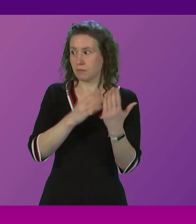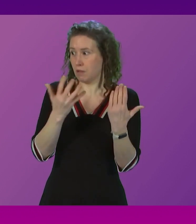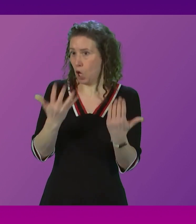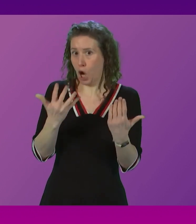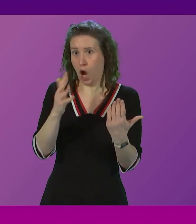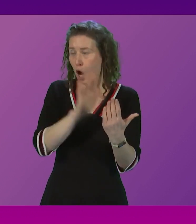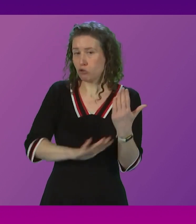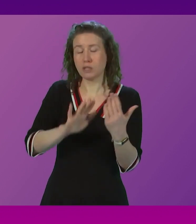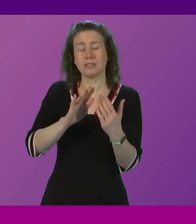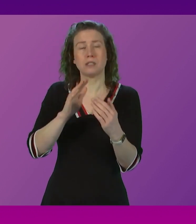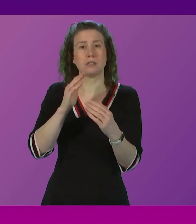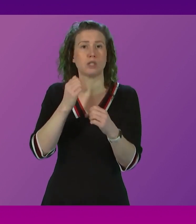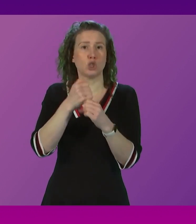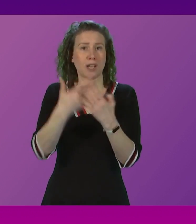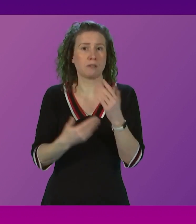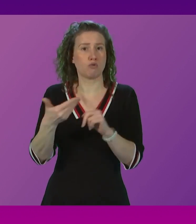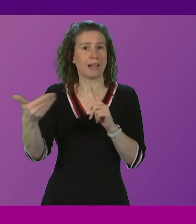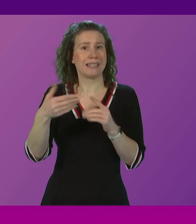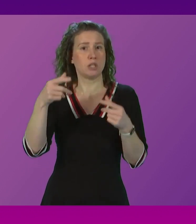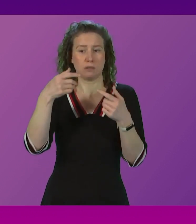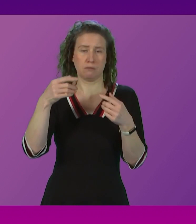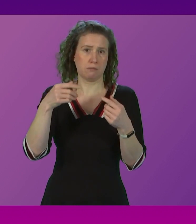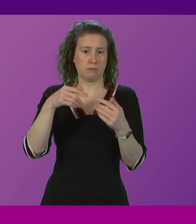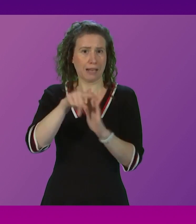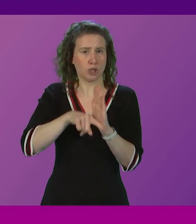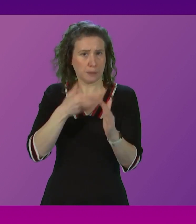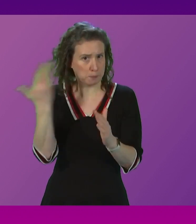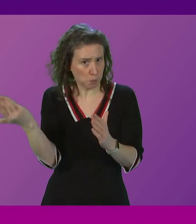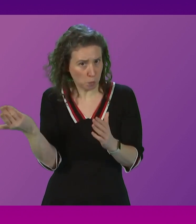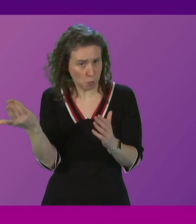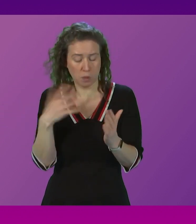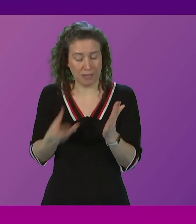current gender recognition legislation. An important point is often lost in the